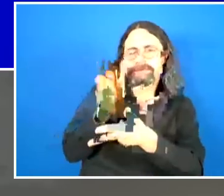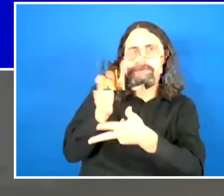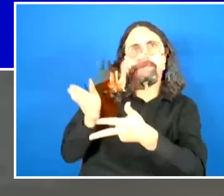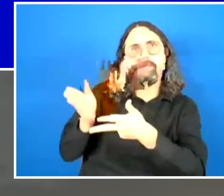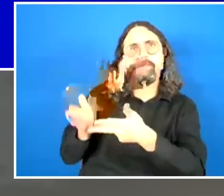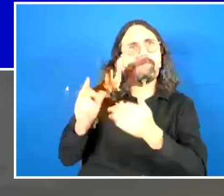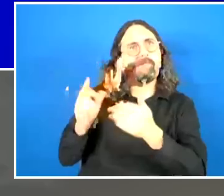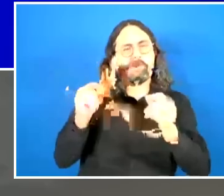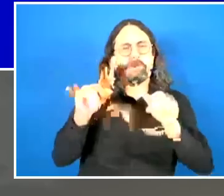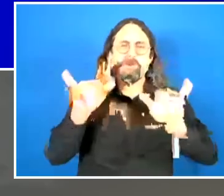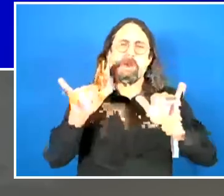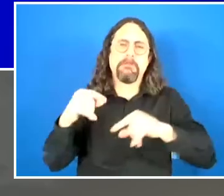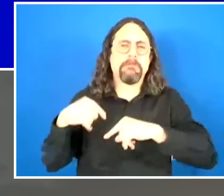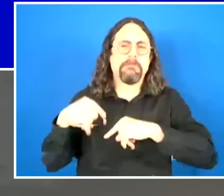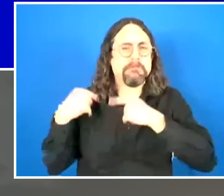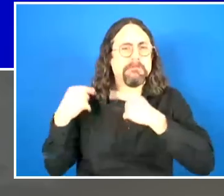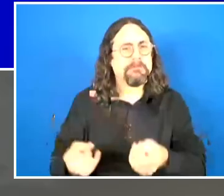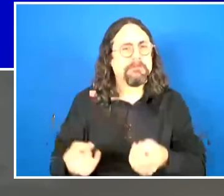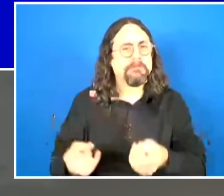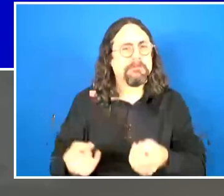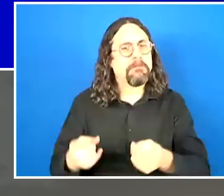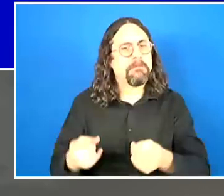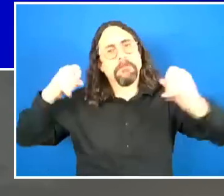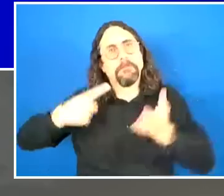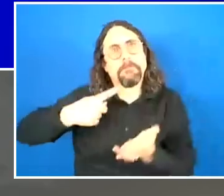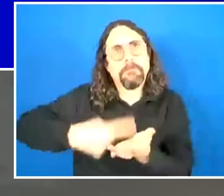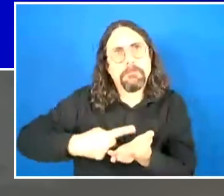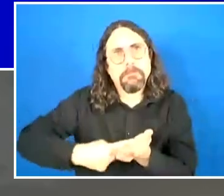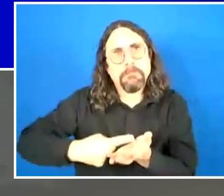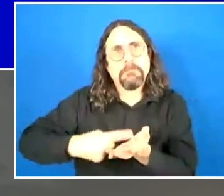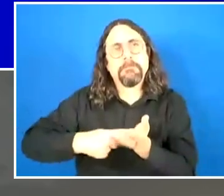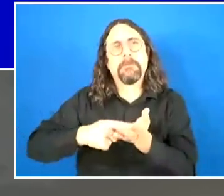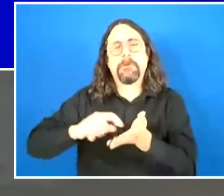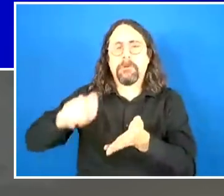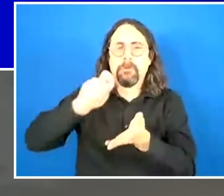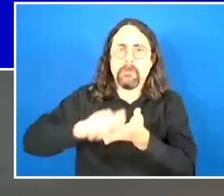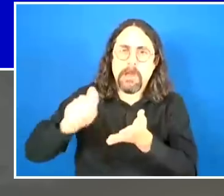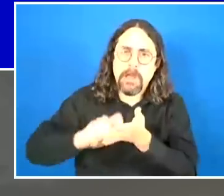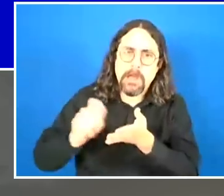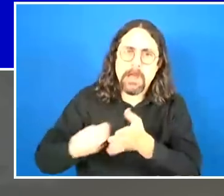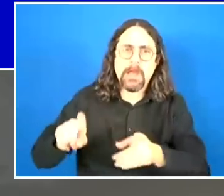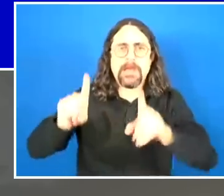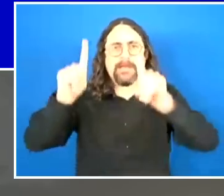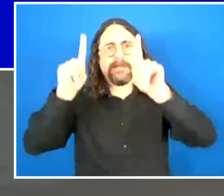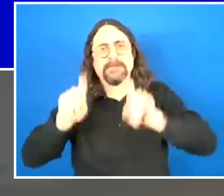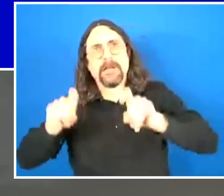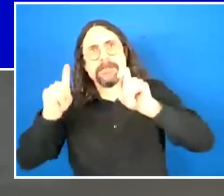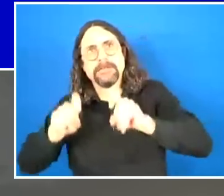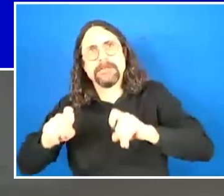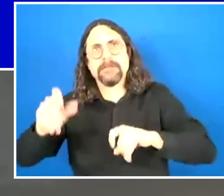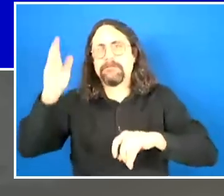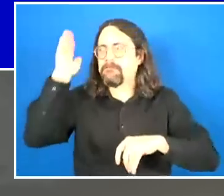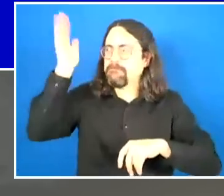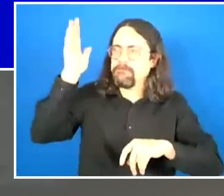THERE'S STILL HET KINDS OF TESTS THE TEACHER GIVES TO THEIR OWN CLASSROOM. ALL OF THAT CONTINUES IN ONE